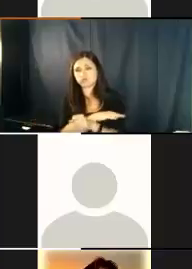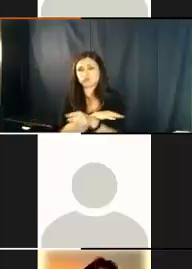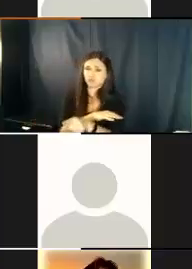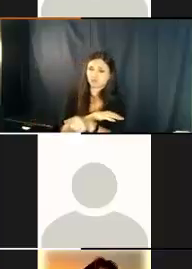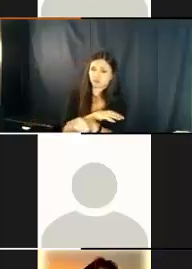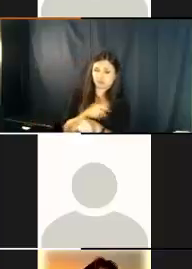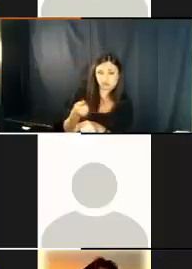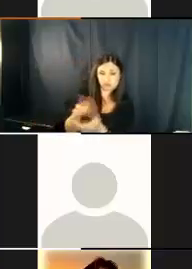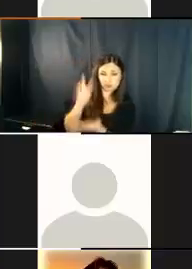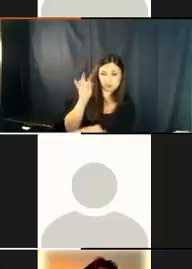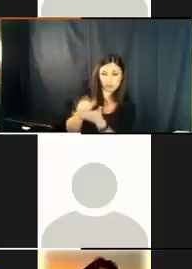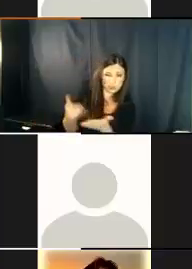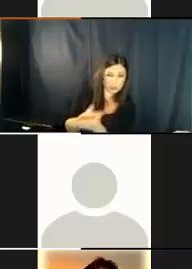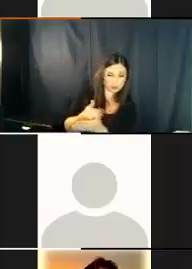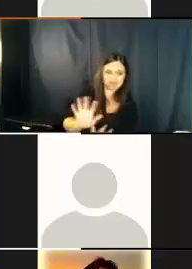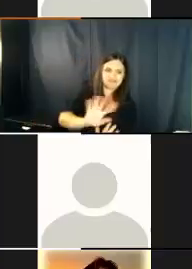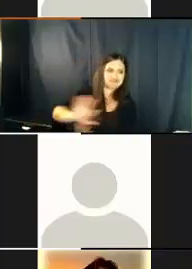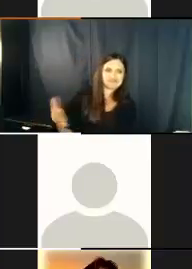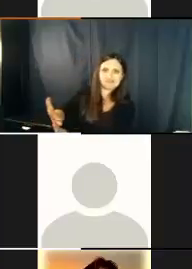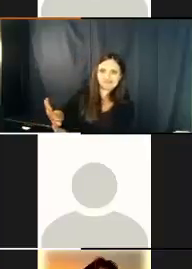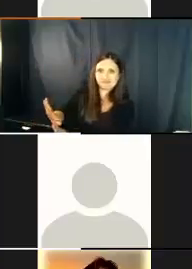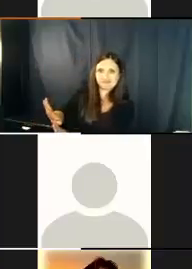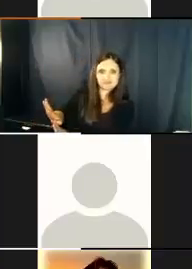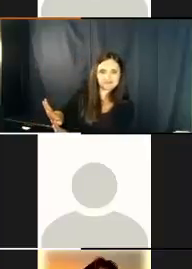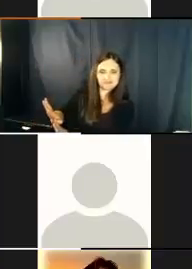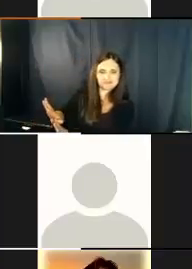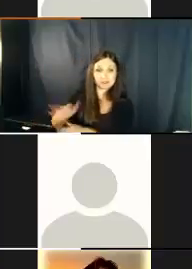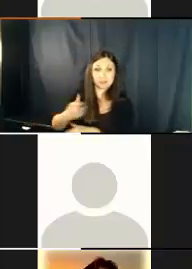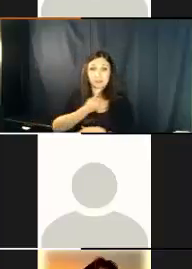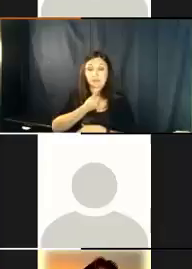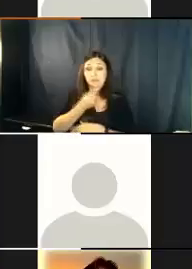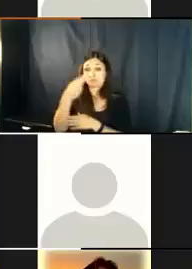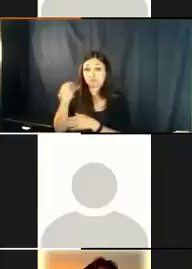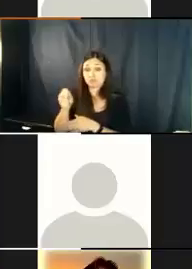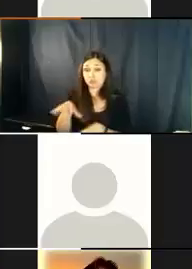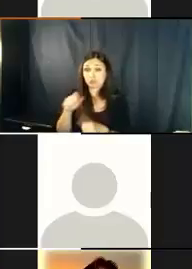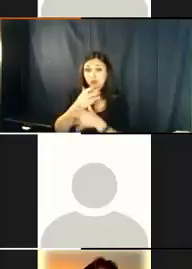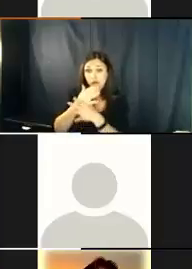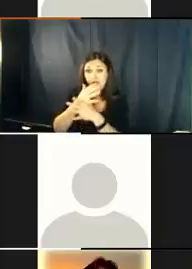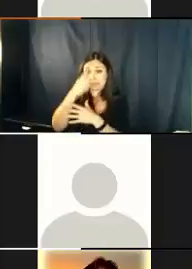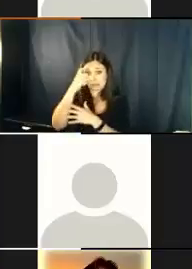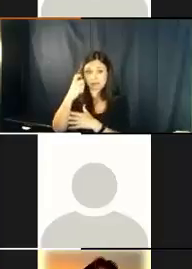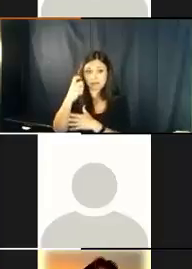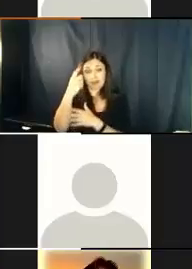to learn it. I sent German in high school because I just knew I was going to go to Europe at some point